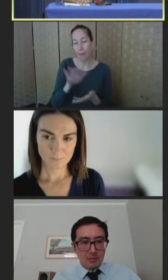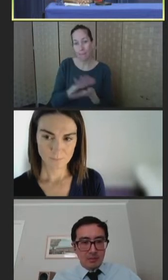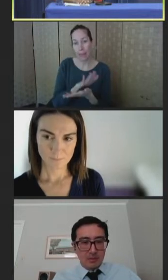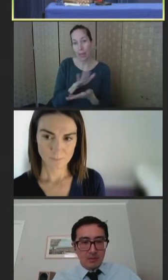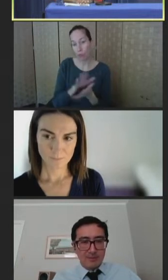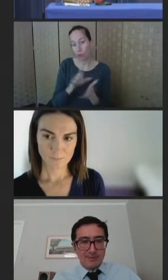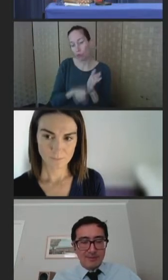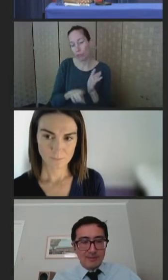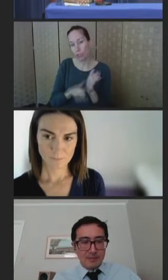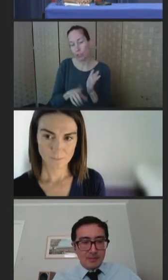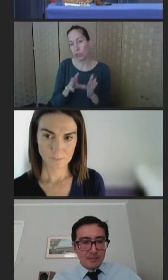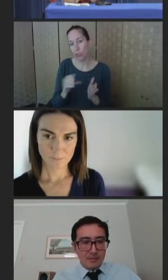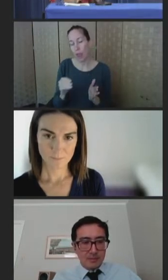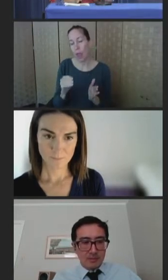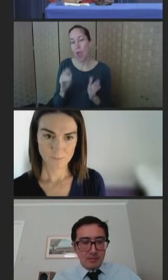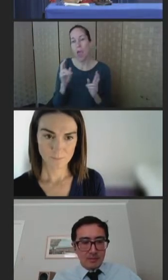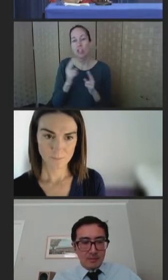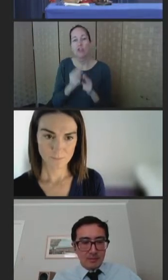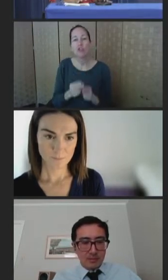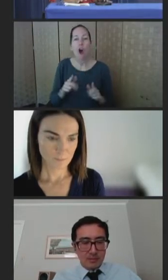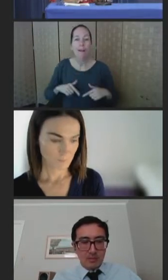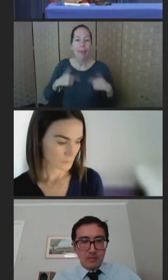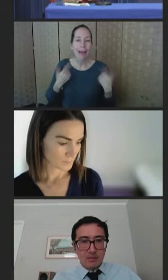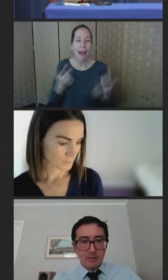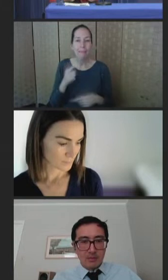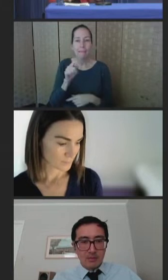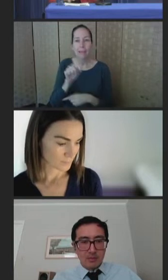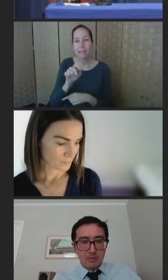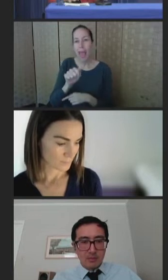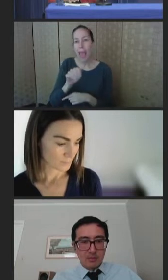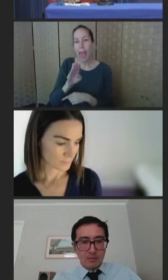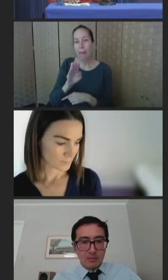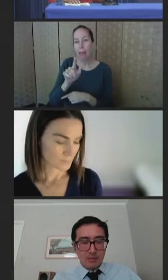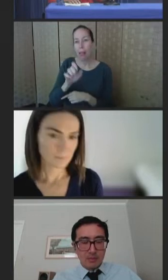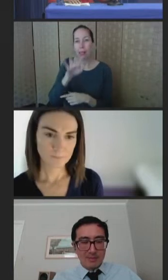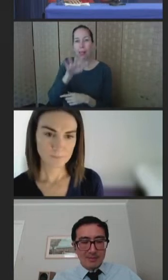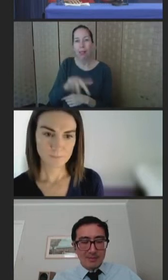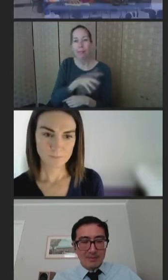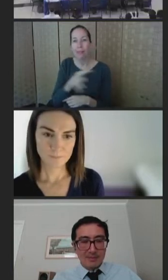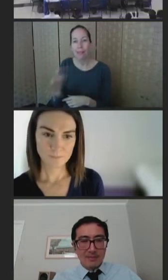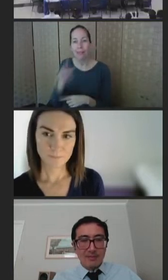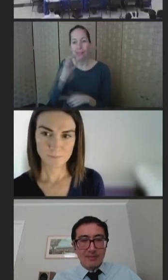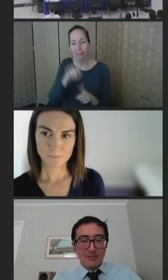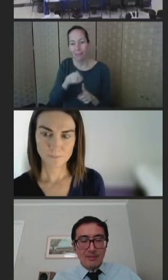John Douglas: Okay. Thank you. And then for Dr. Smith-Greenaway, what are you hunches